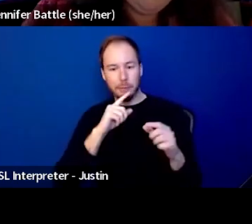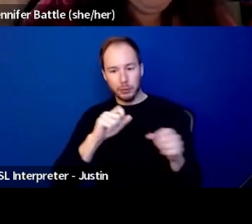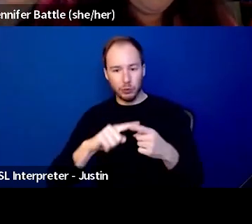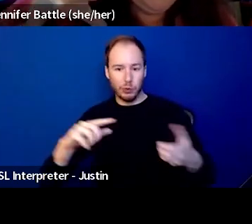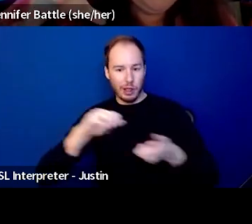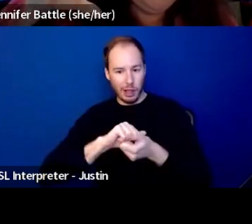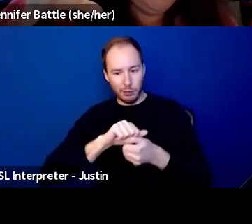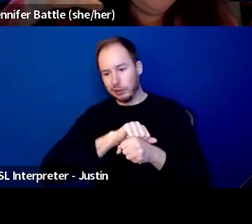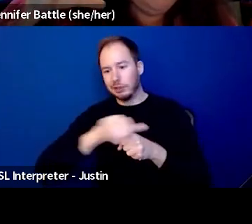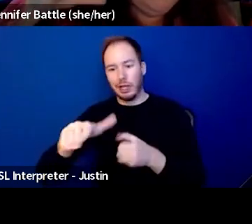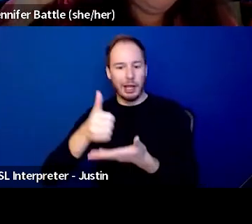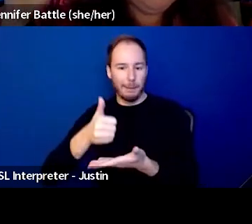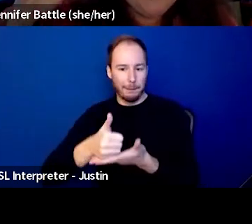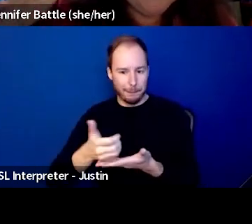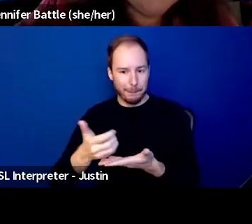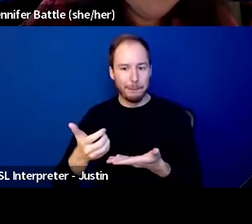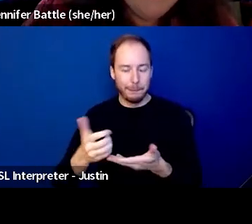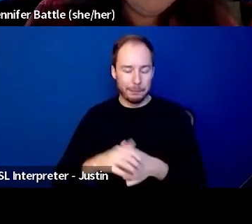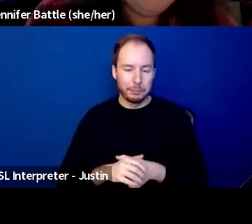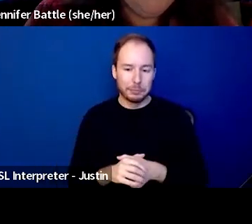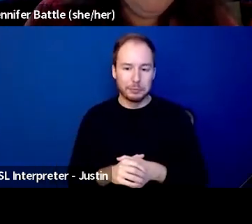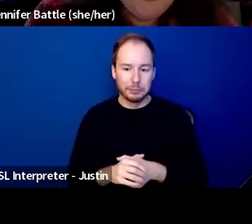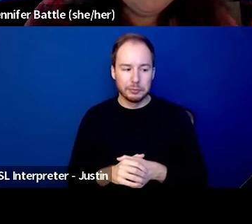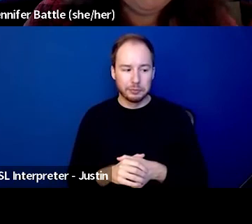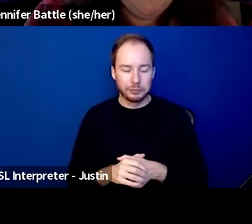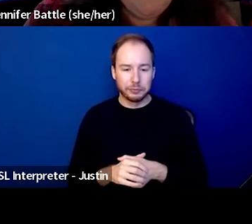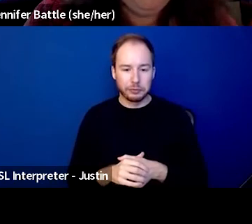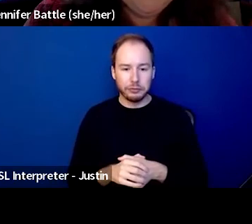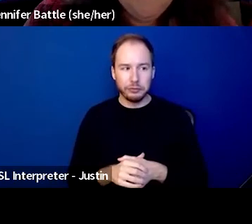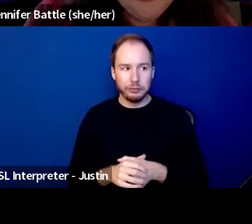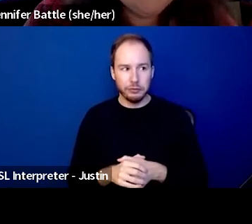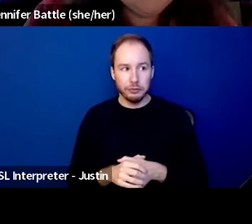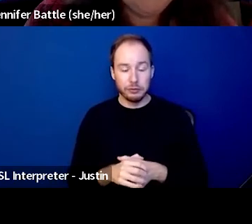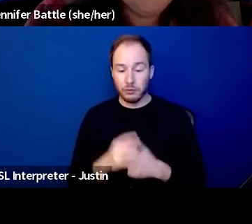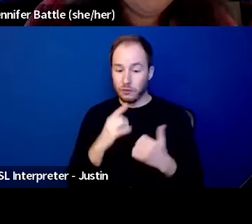and their law enforcement partners. And so that's, at this point in time,